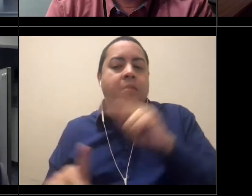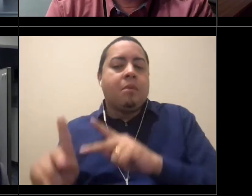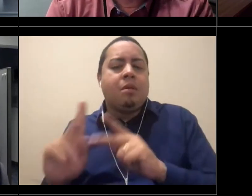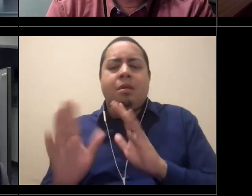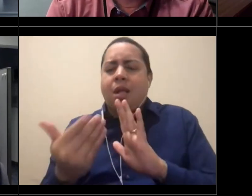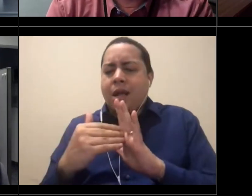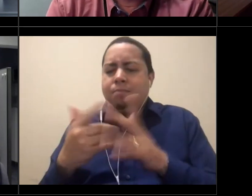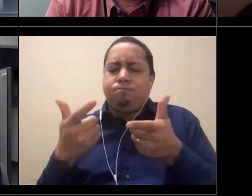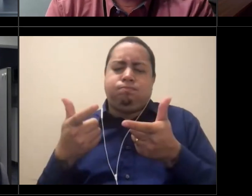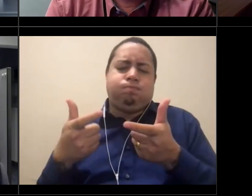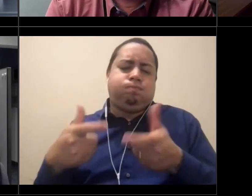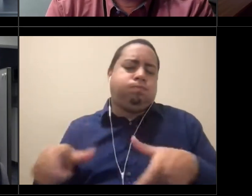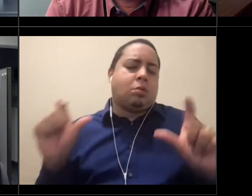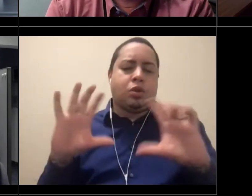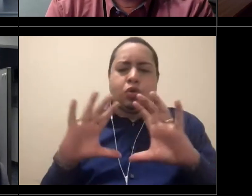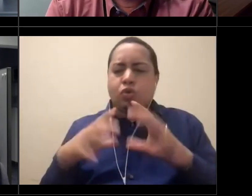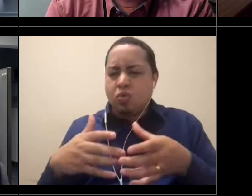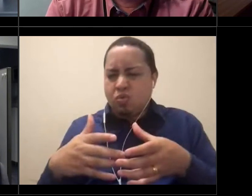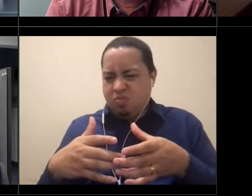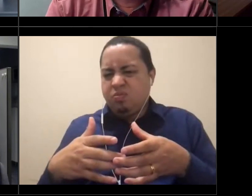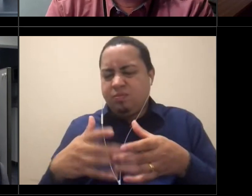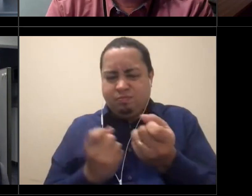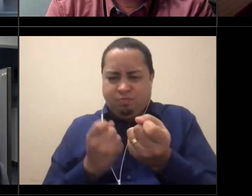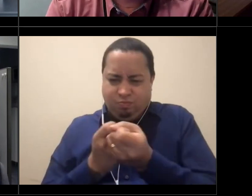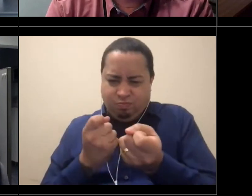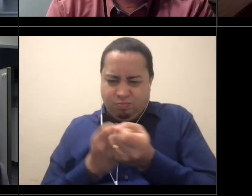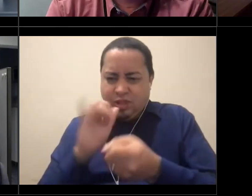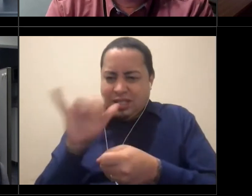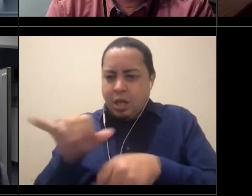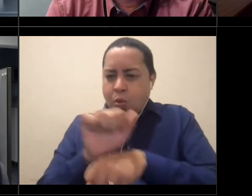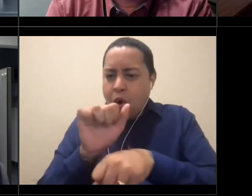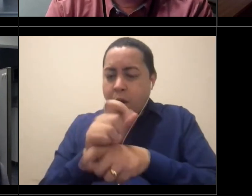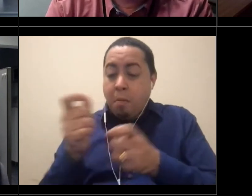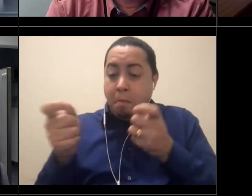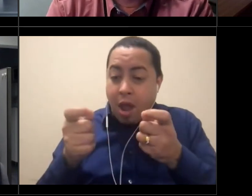that has to basically manage, operate, support